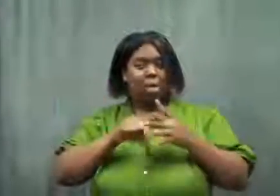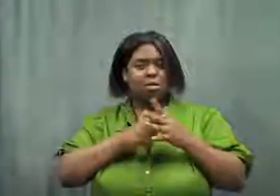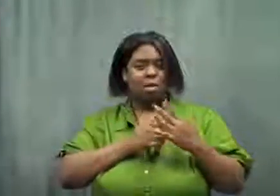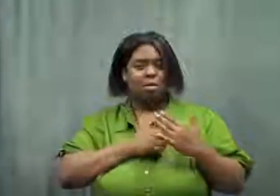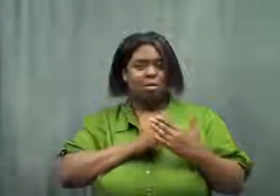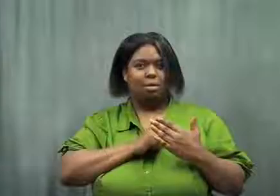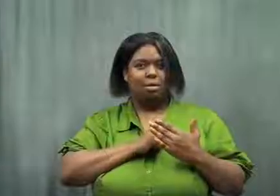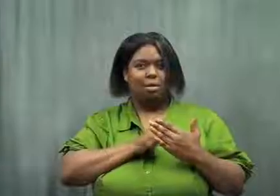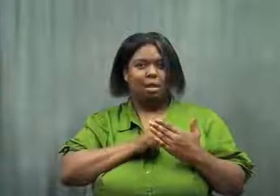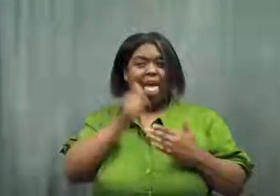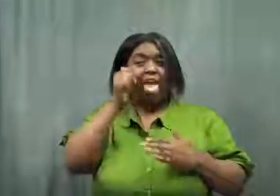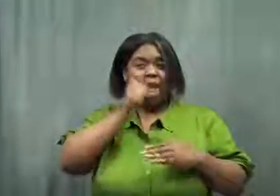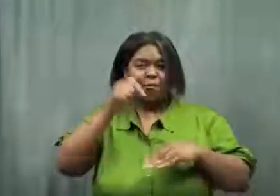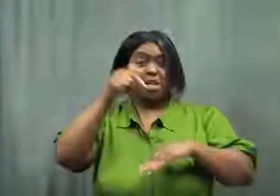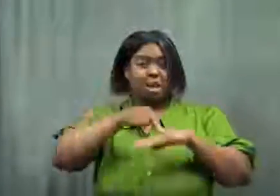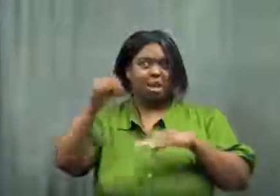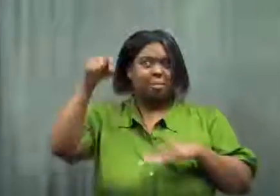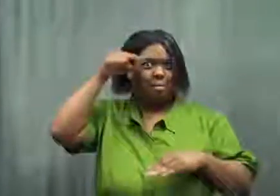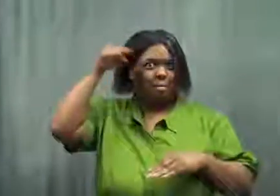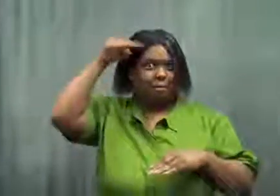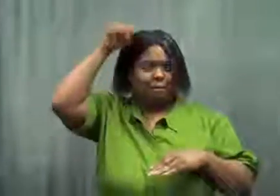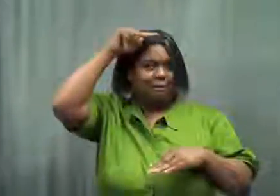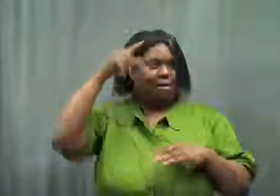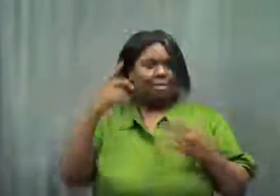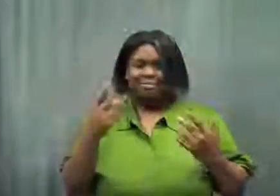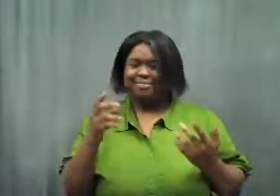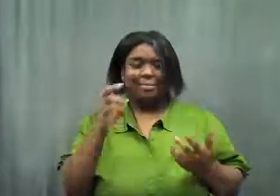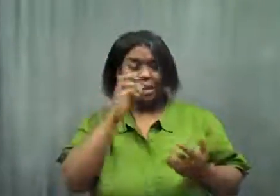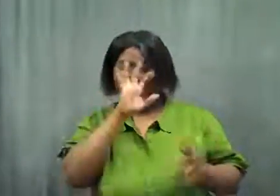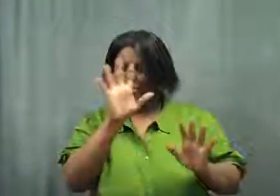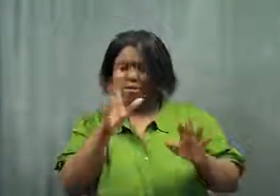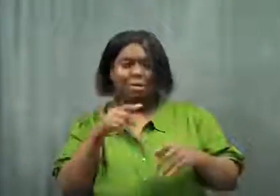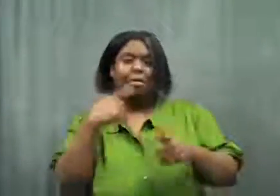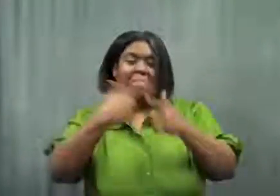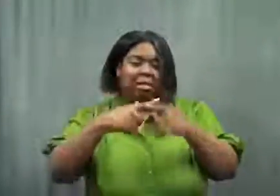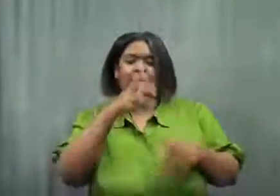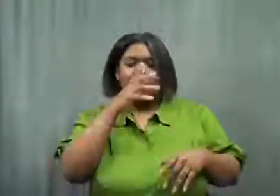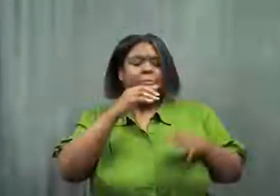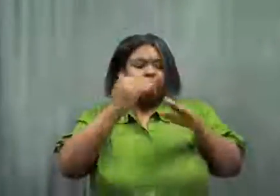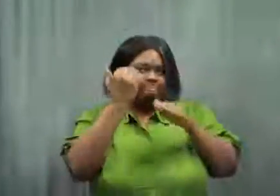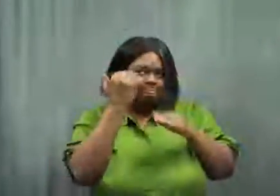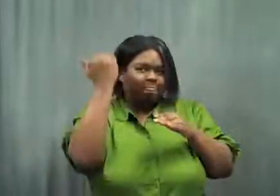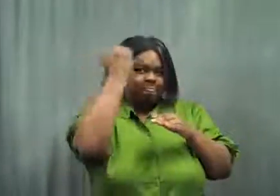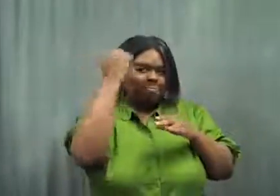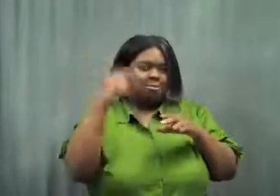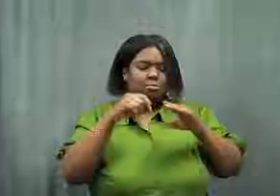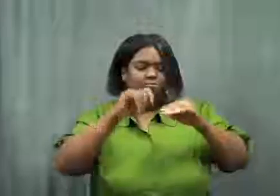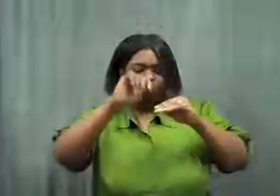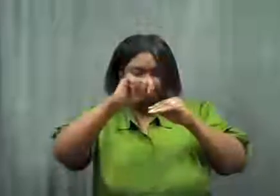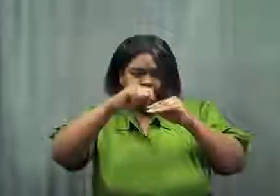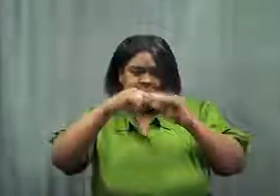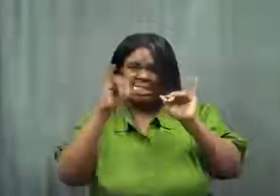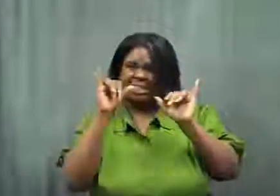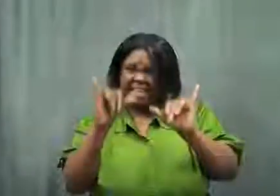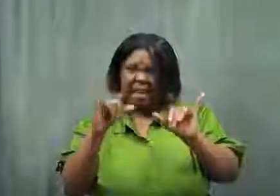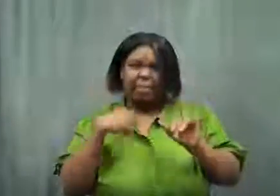My heart pounded with each section she worked on. Then my mother moved on to the next section.